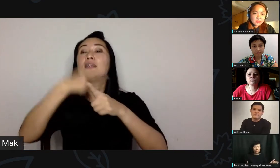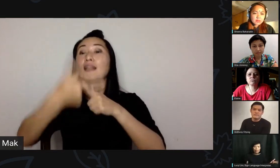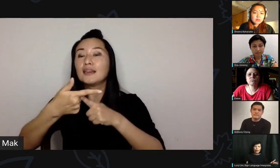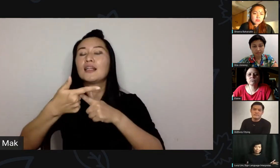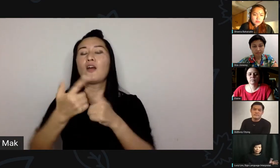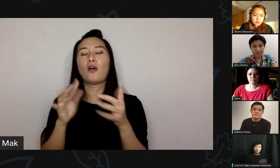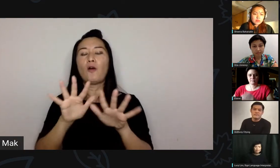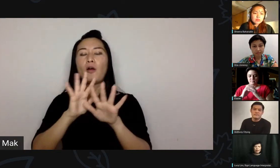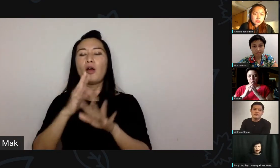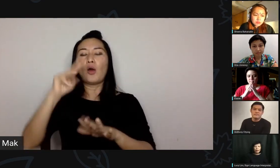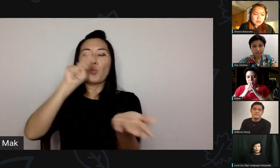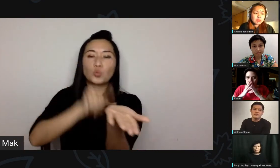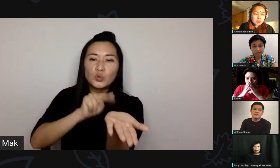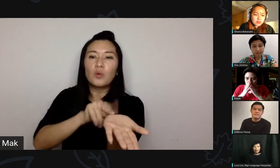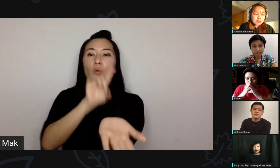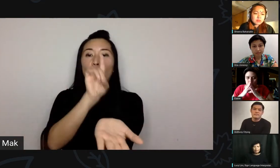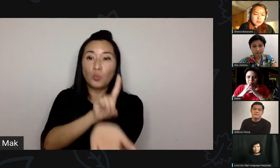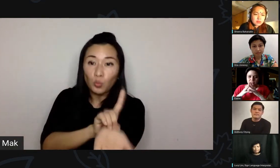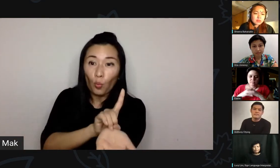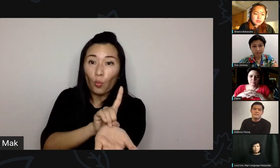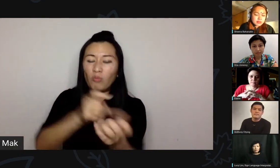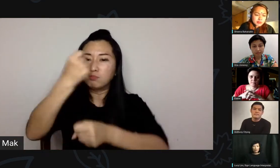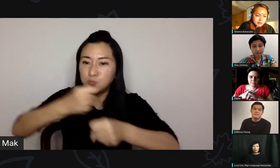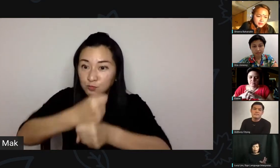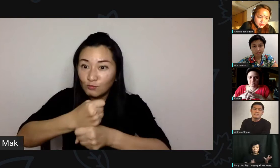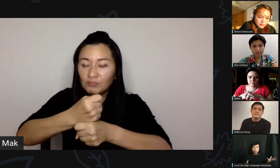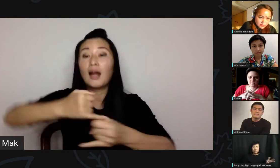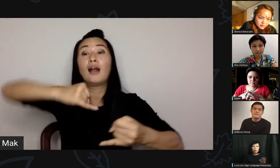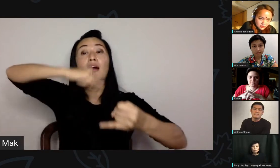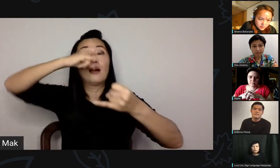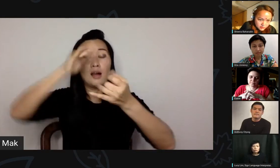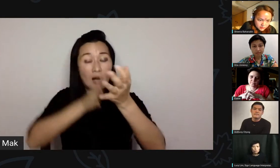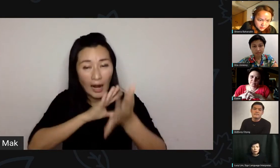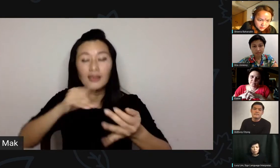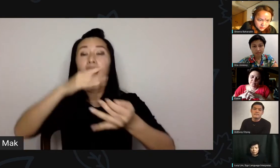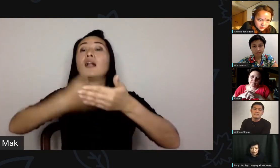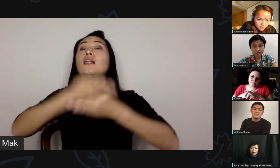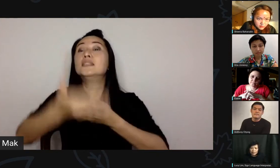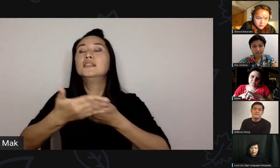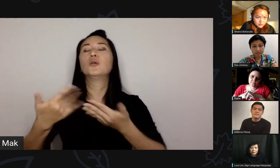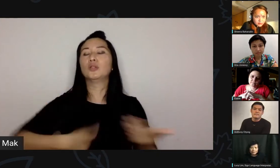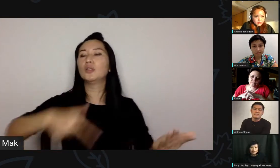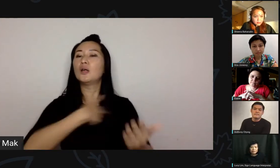What happens and then also our, to our frontliners